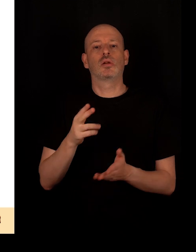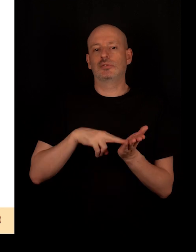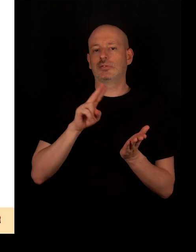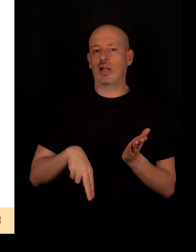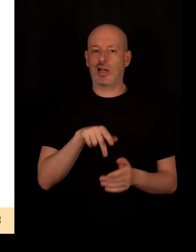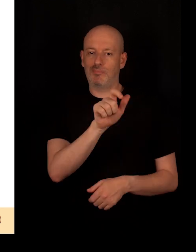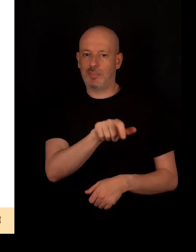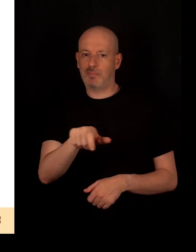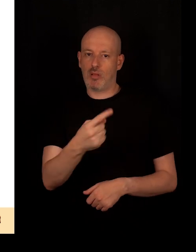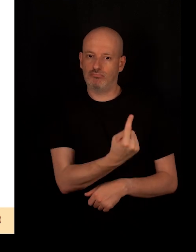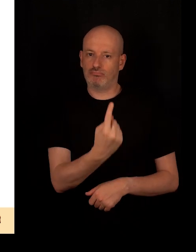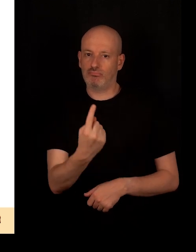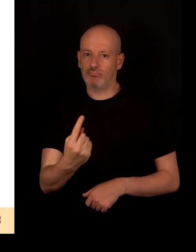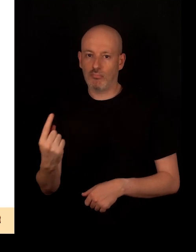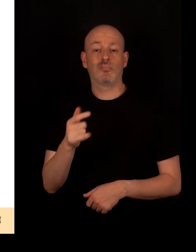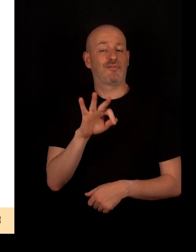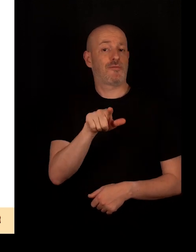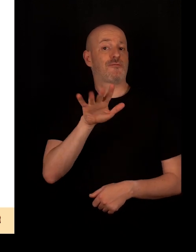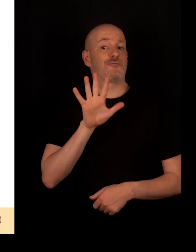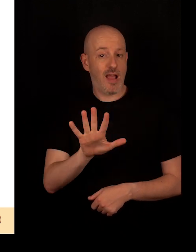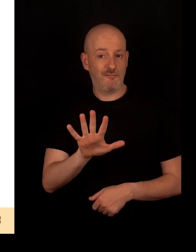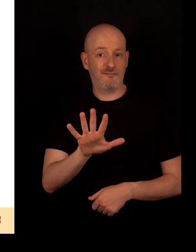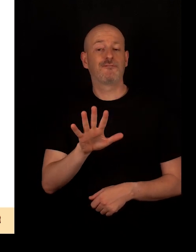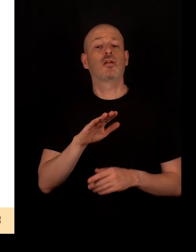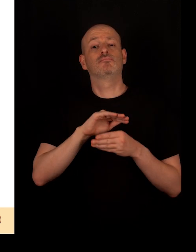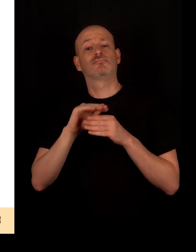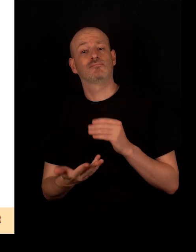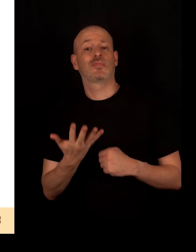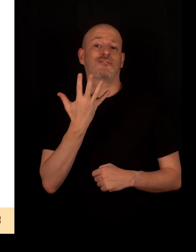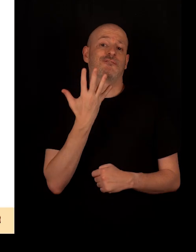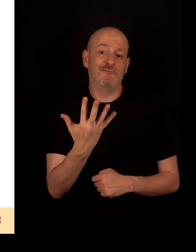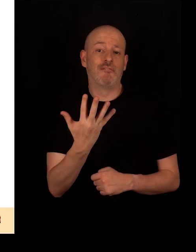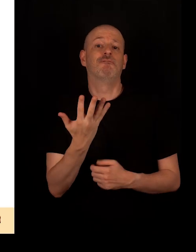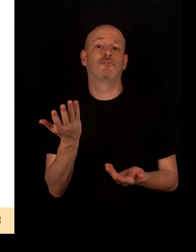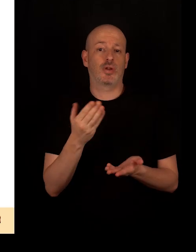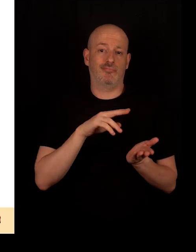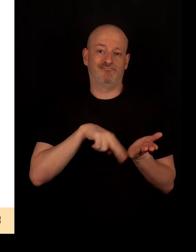be signed by each resident. So if you had five residents, you will at the end have five attendance